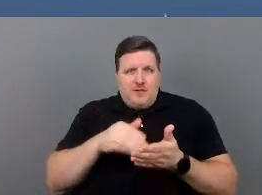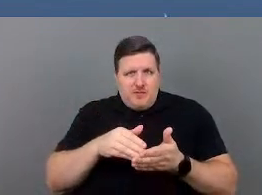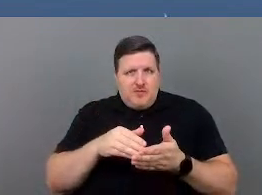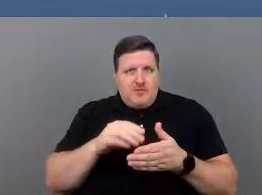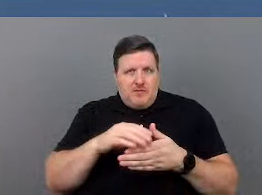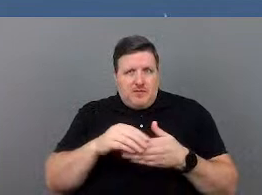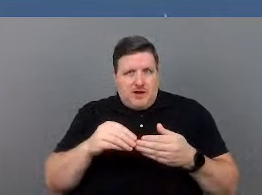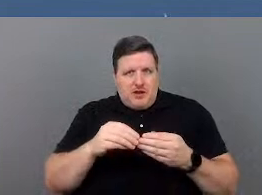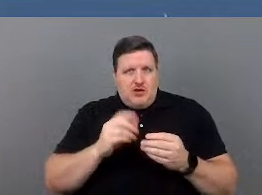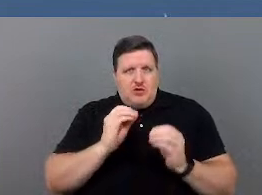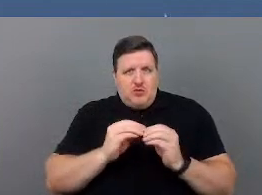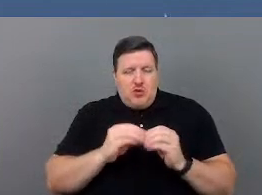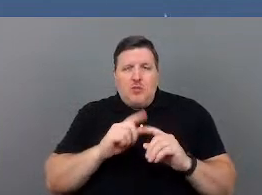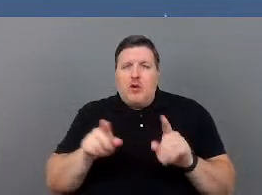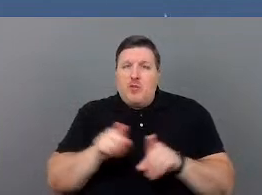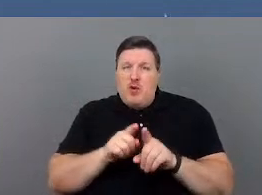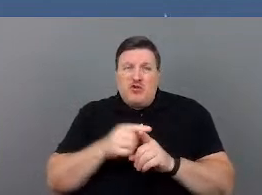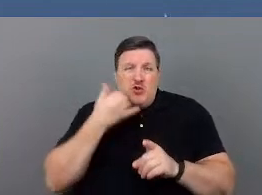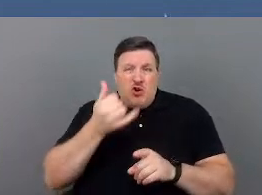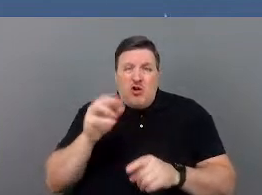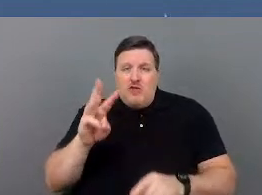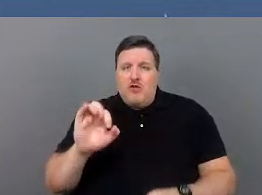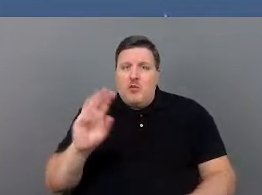FROM MY OTHER MINNEAPOLIS RESIDENTS WHO ARE CALLING FROM WARD 4 OR 5.